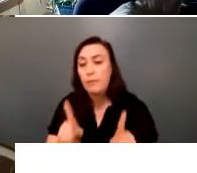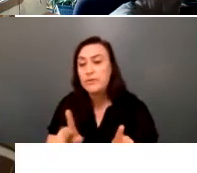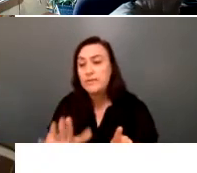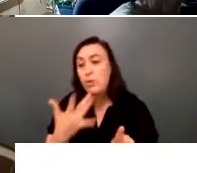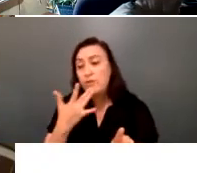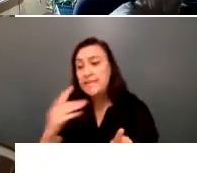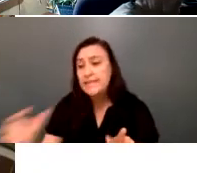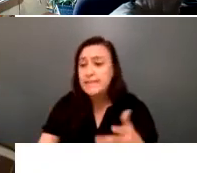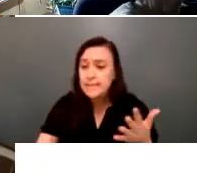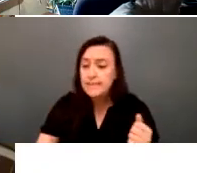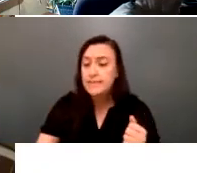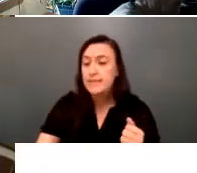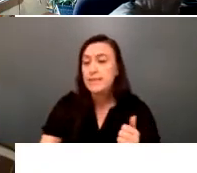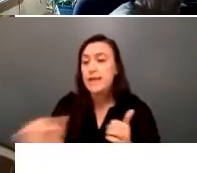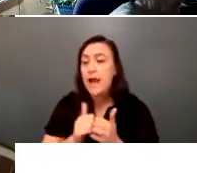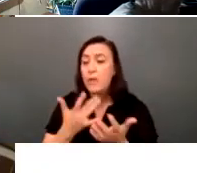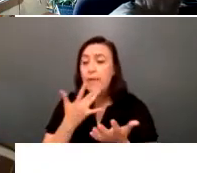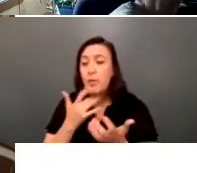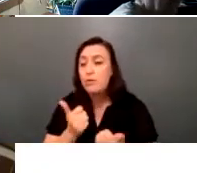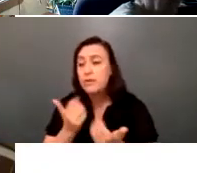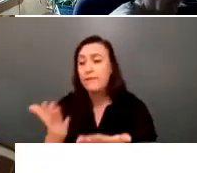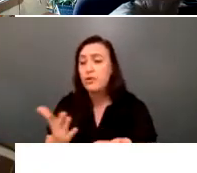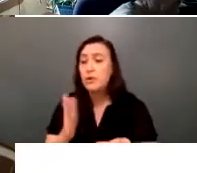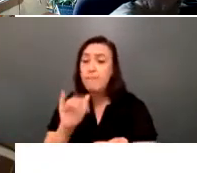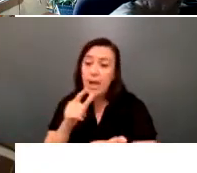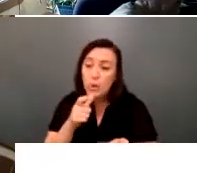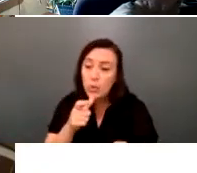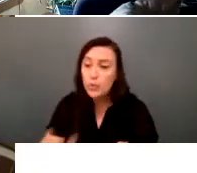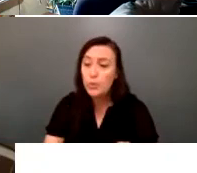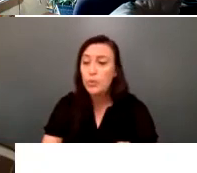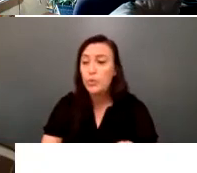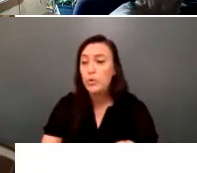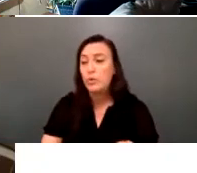Preferences are how they want services delivered by who, what their outcomes and goals are.